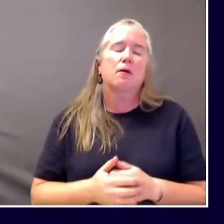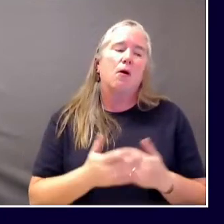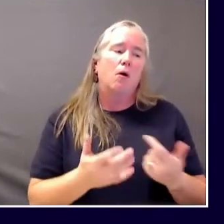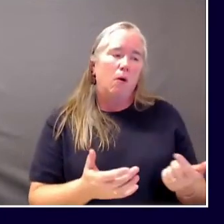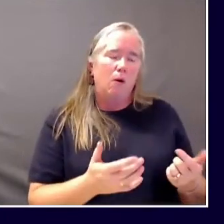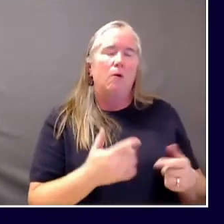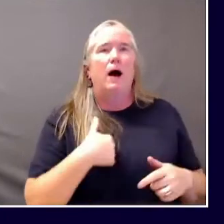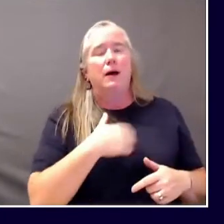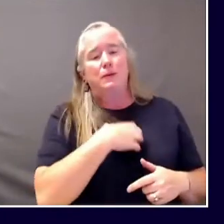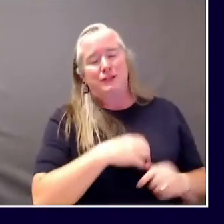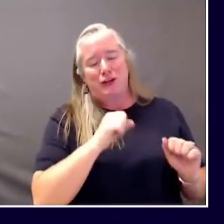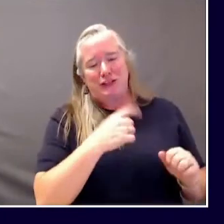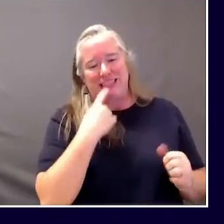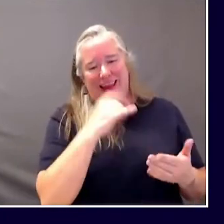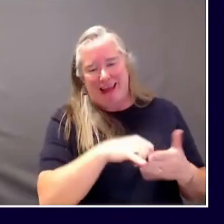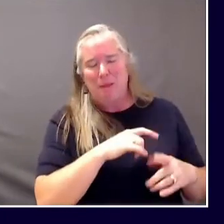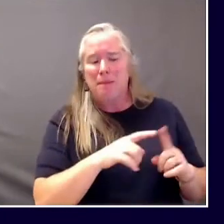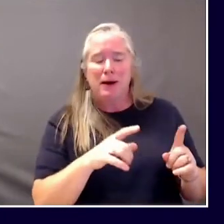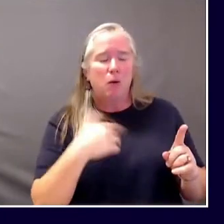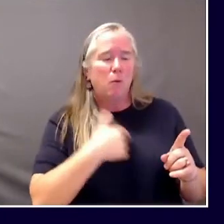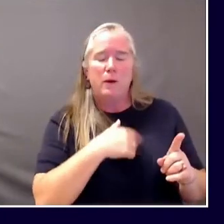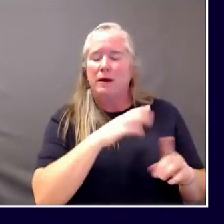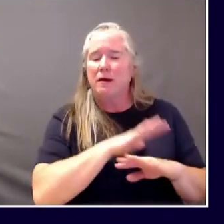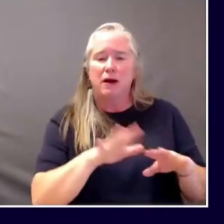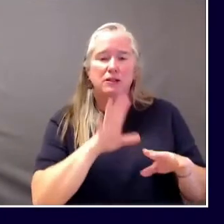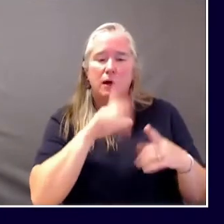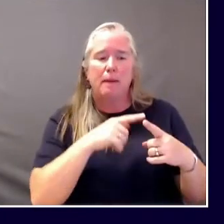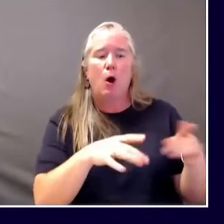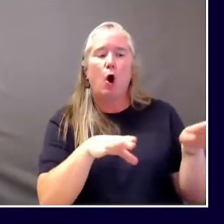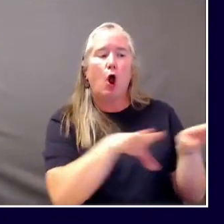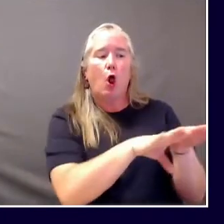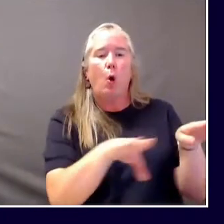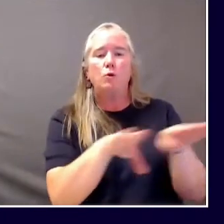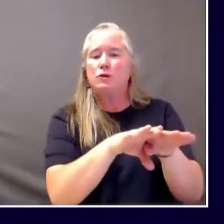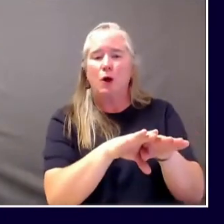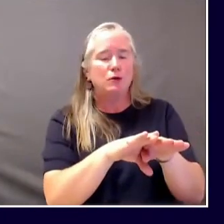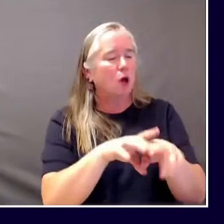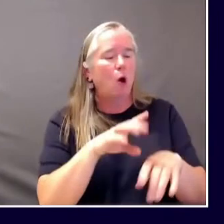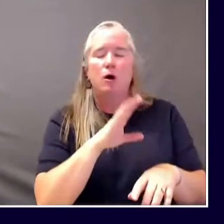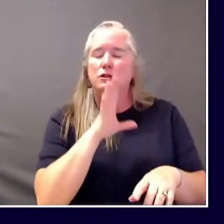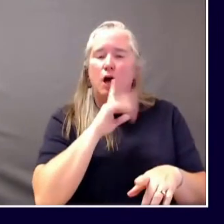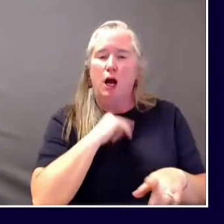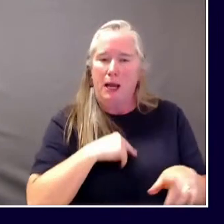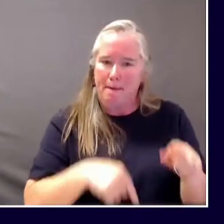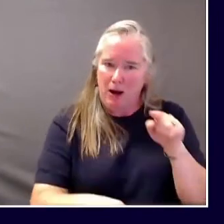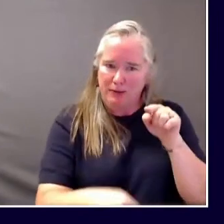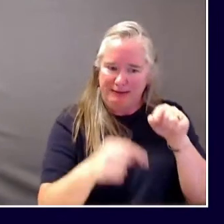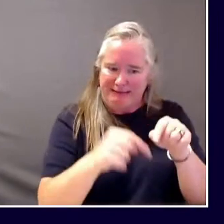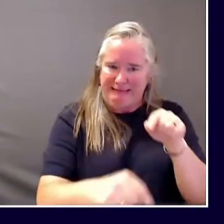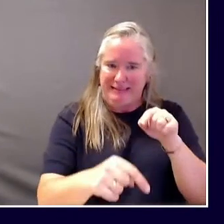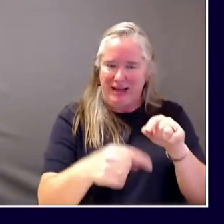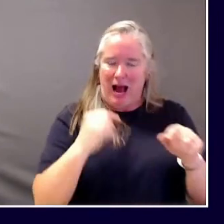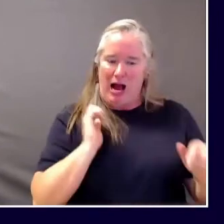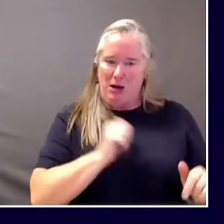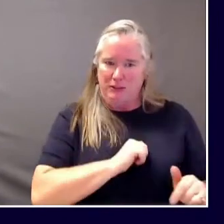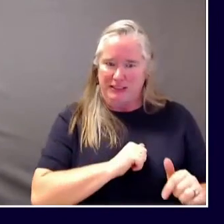anything this is about hunkering down this is about people